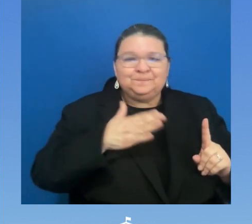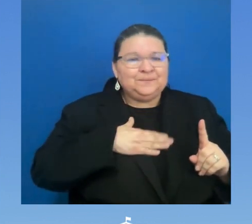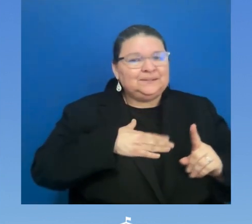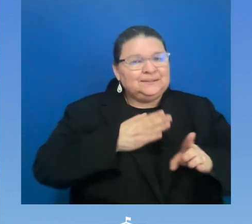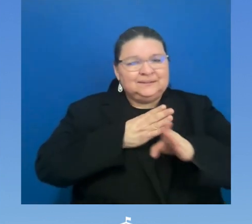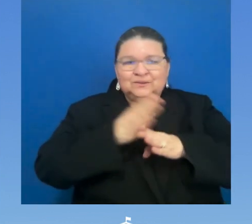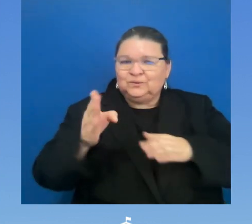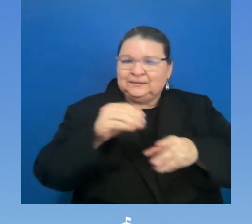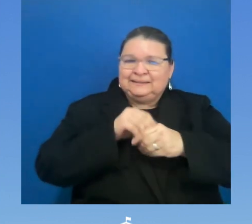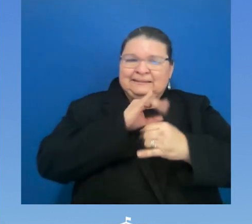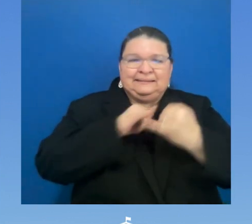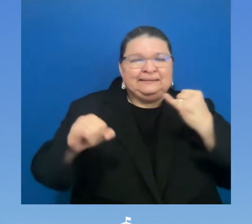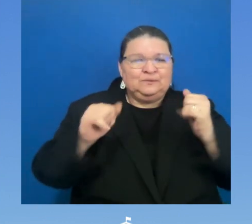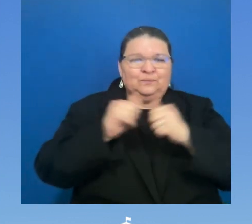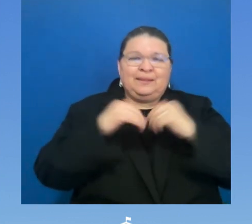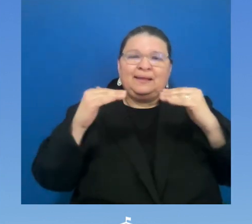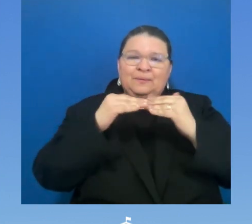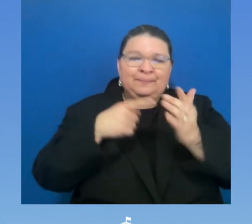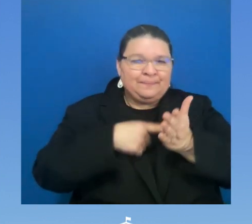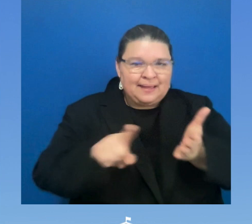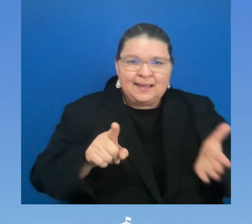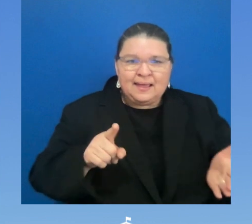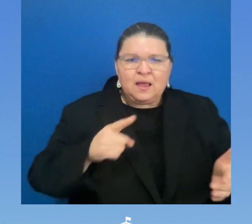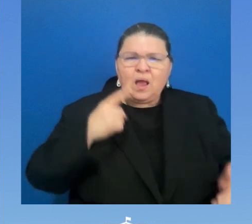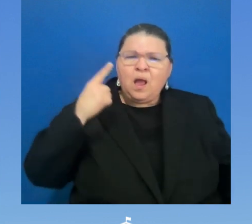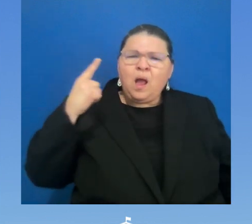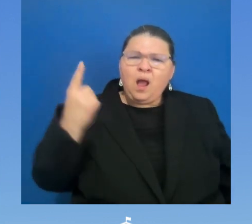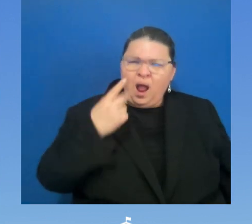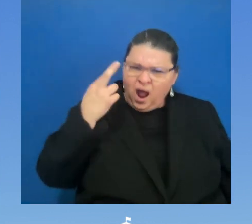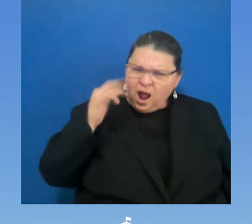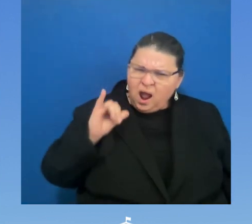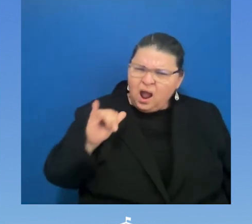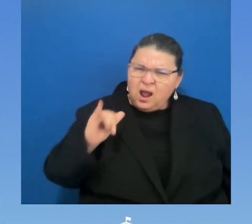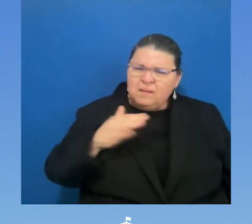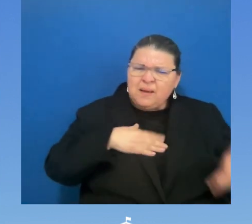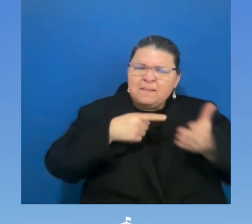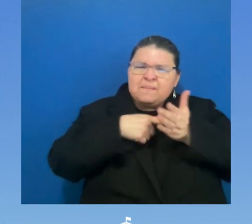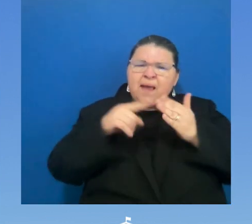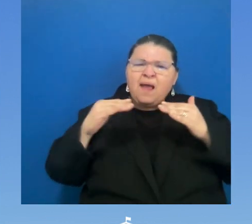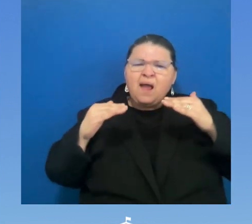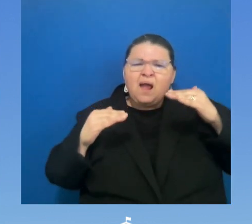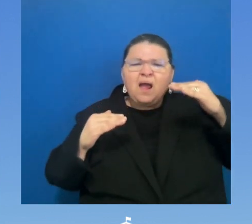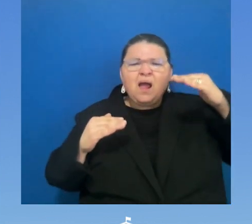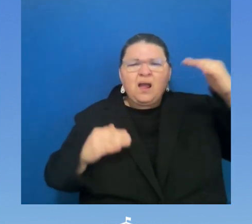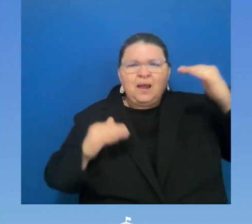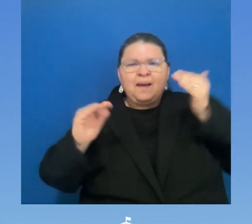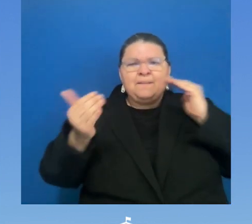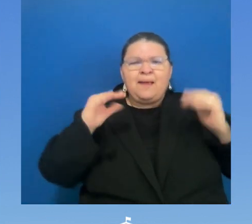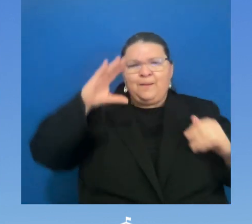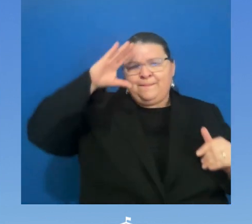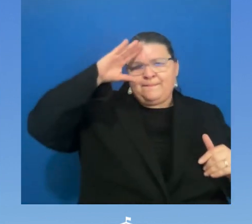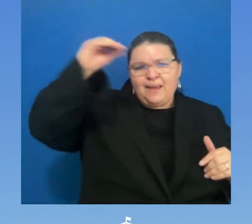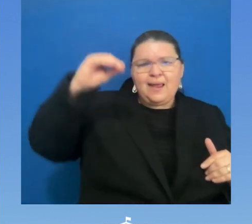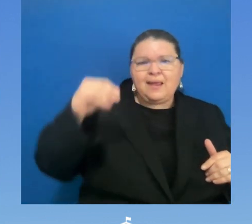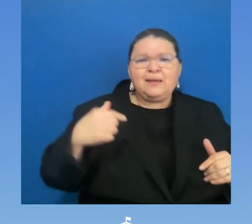I'd been paid compared to the man in my job, I was so hurt and angry, so I filed a complaint